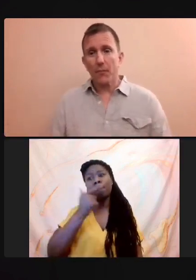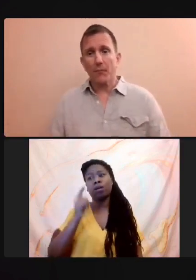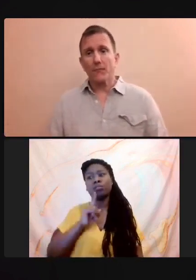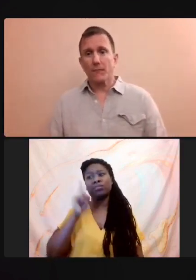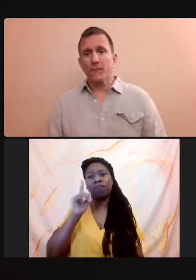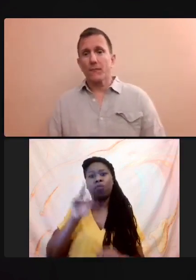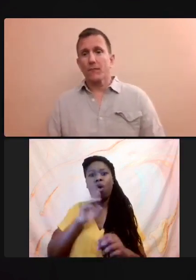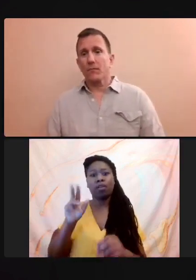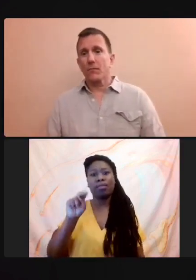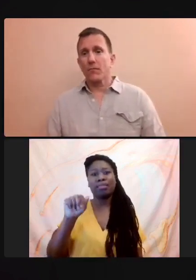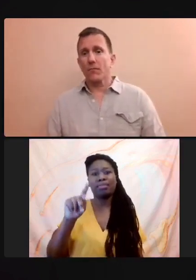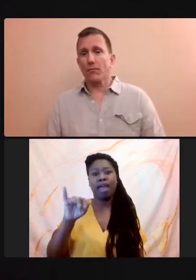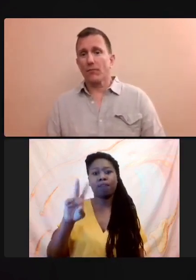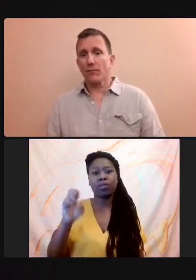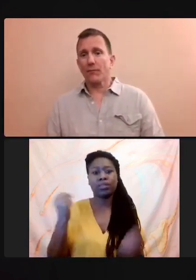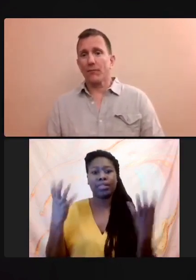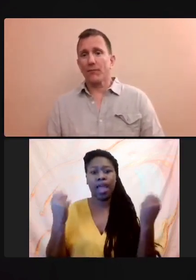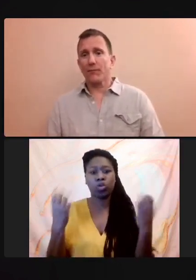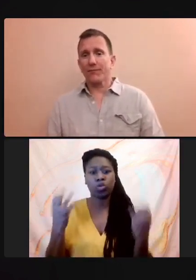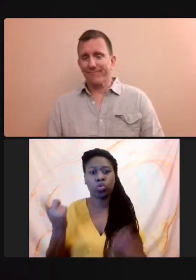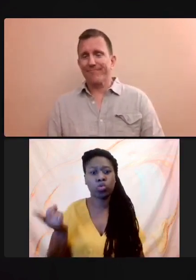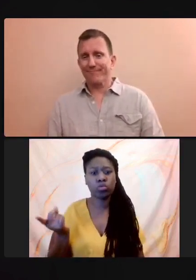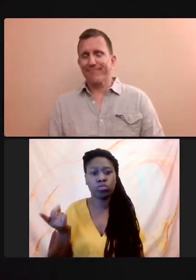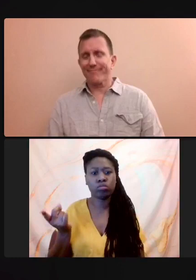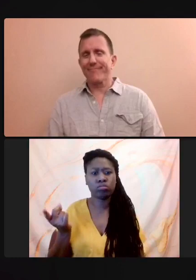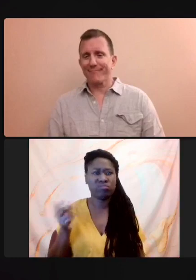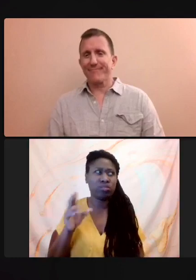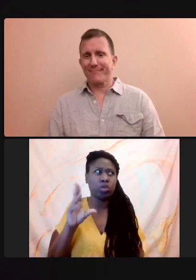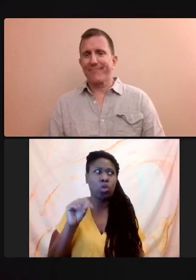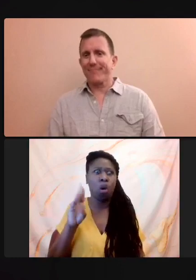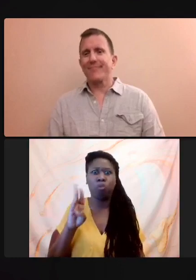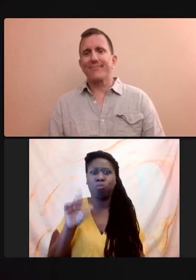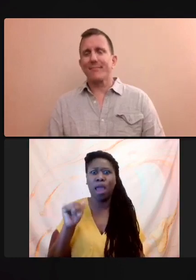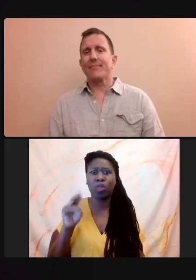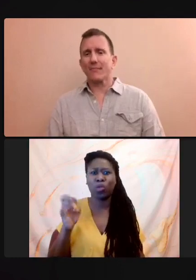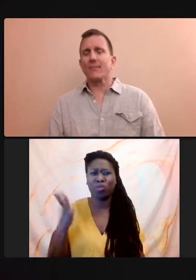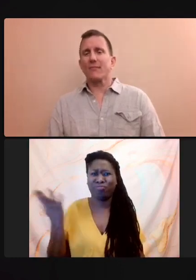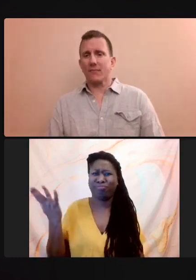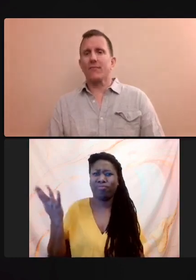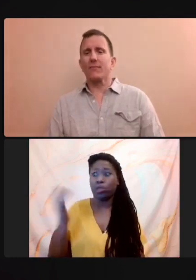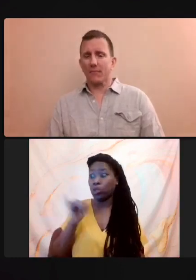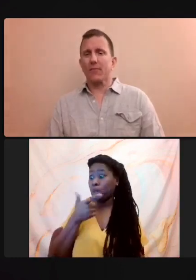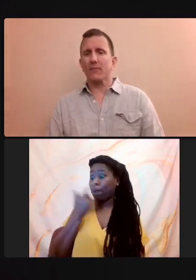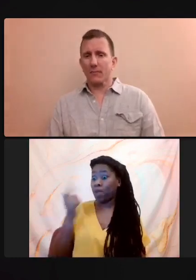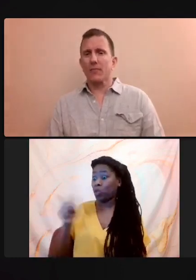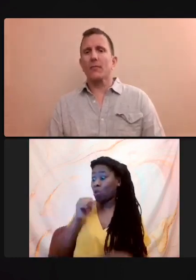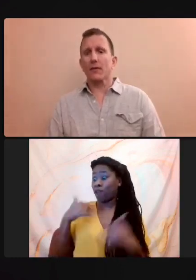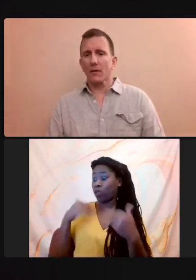interpreter seeking out somebody like that to work with them in mentorship? Oh, sure. Just because